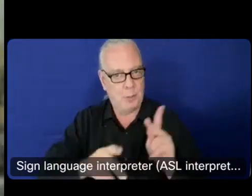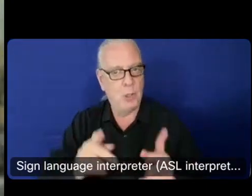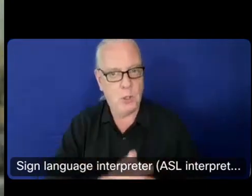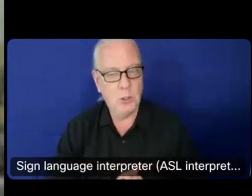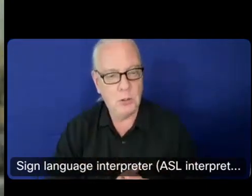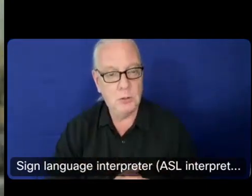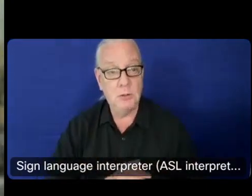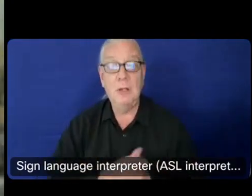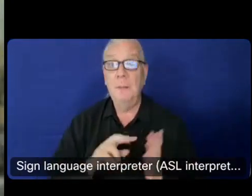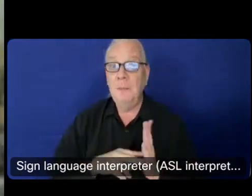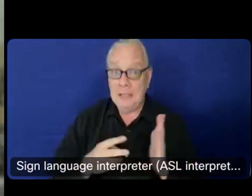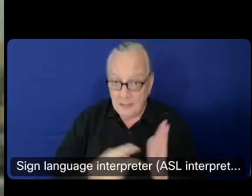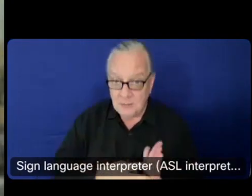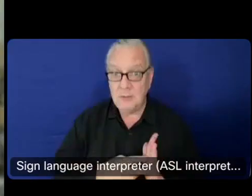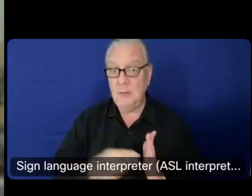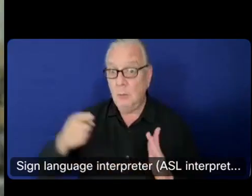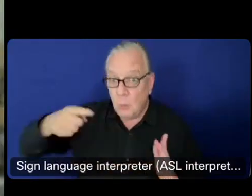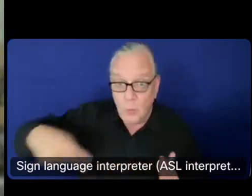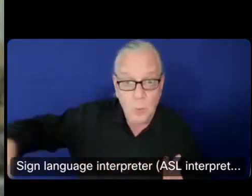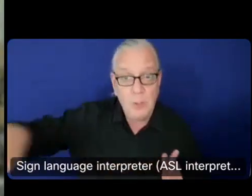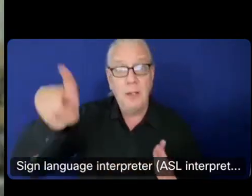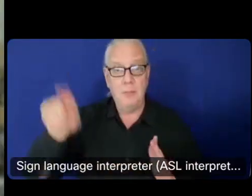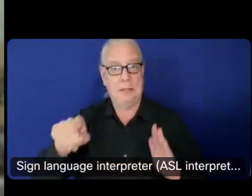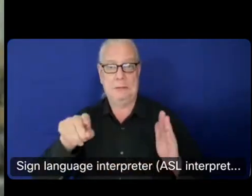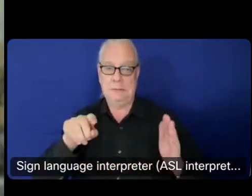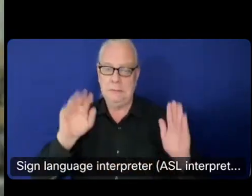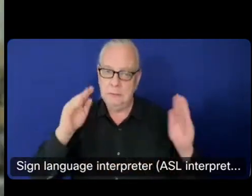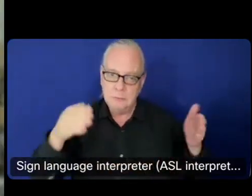make sure that people living with HIV and aging with HIV are